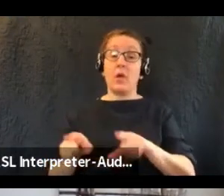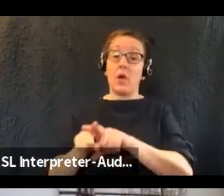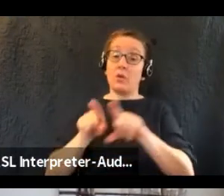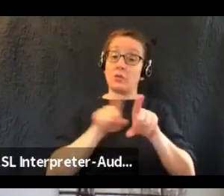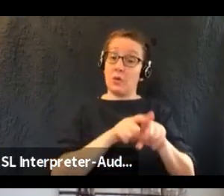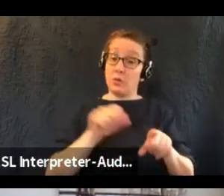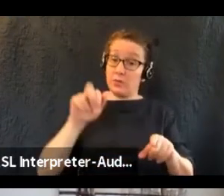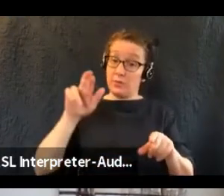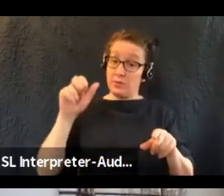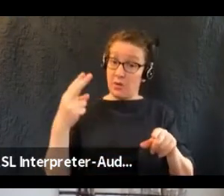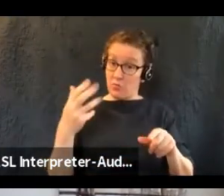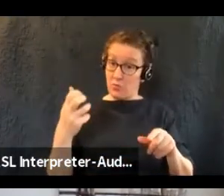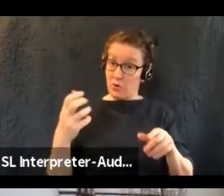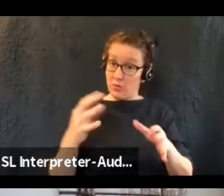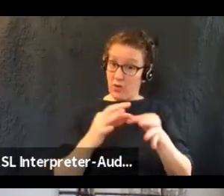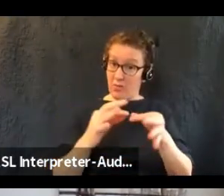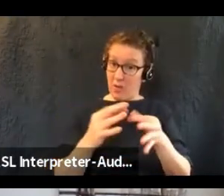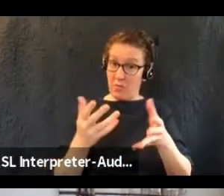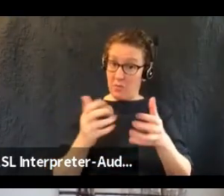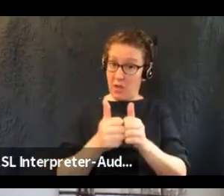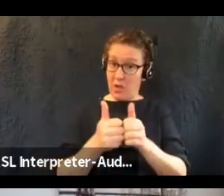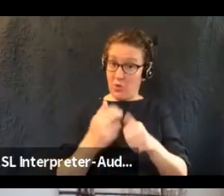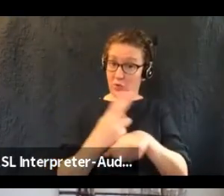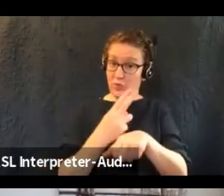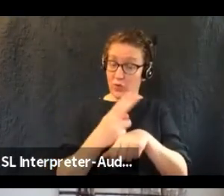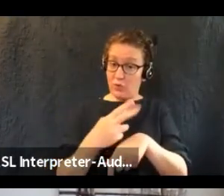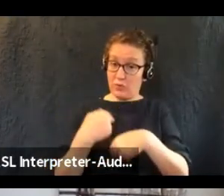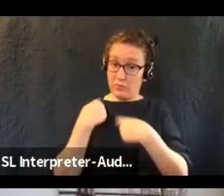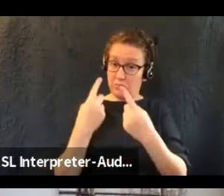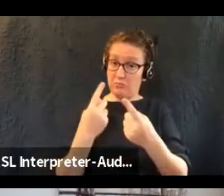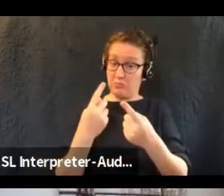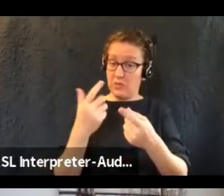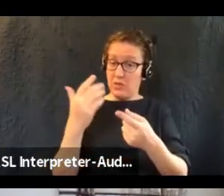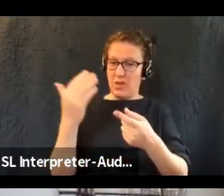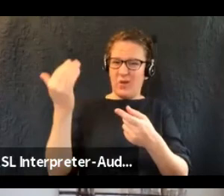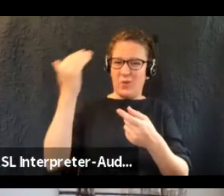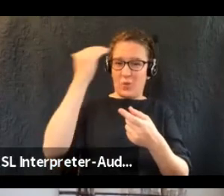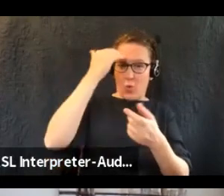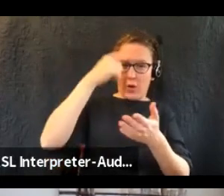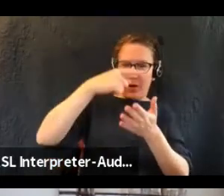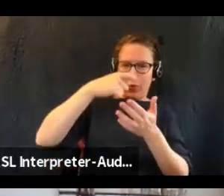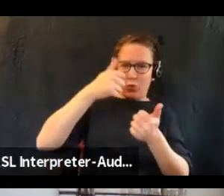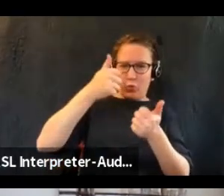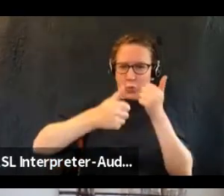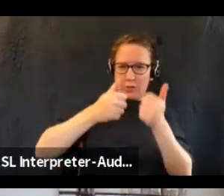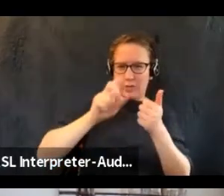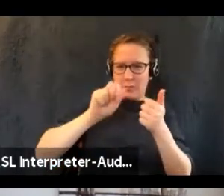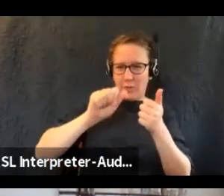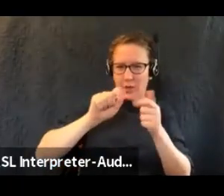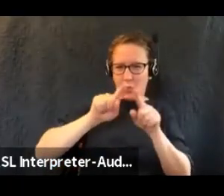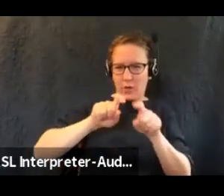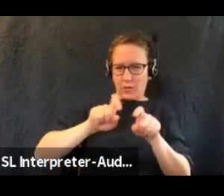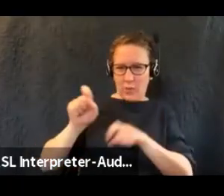you want to talk about maybe how you've used our Knowing what Disability Questions to Ask resource?